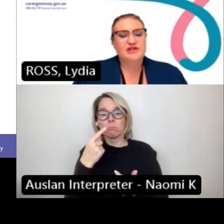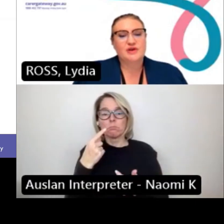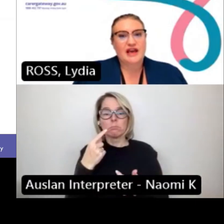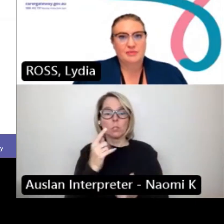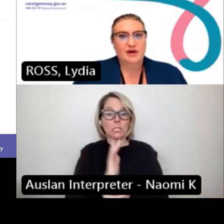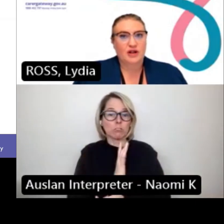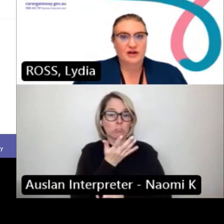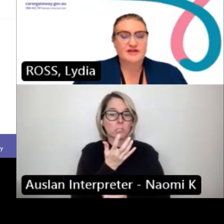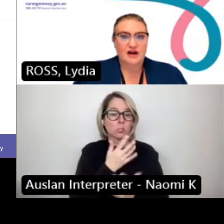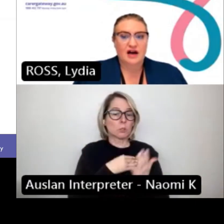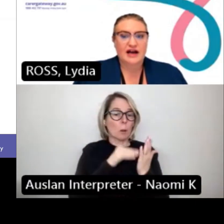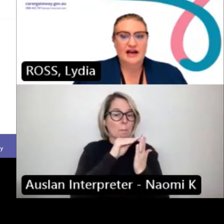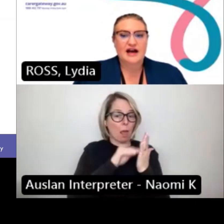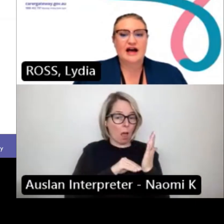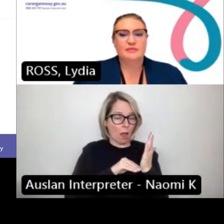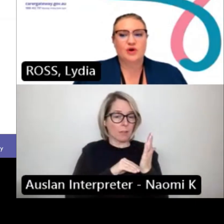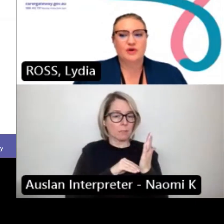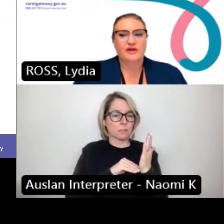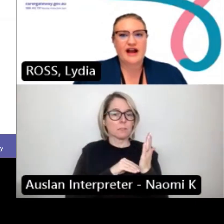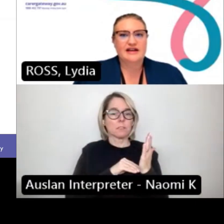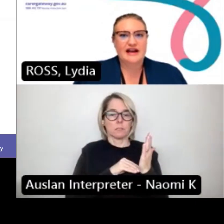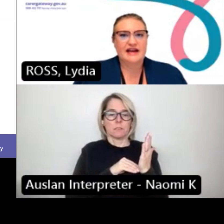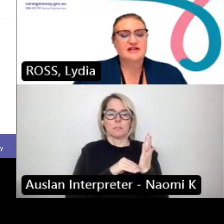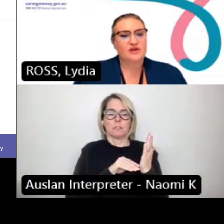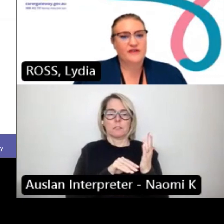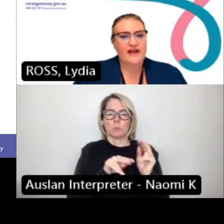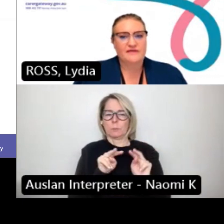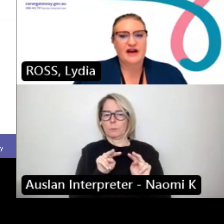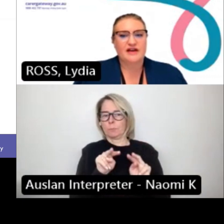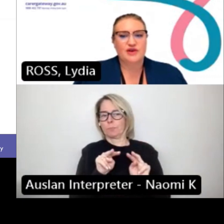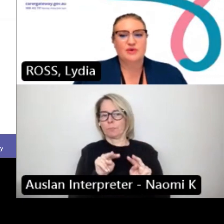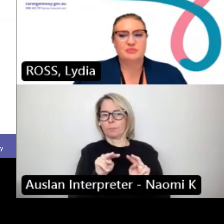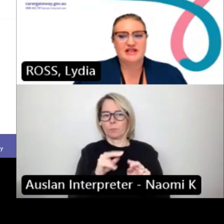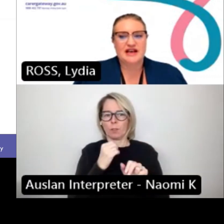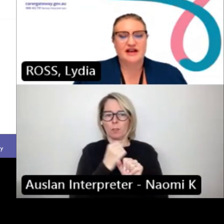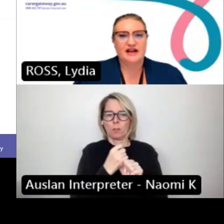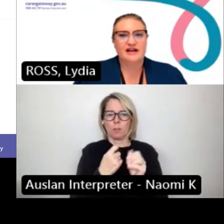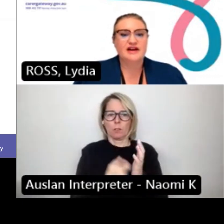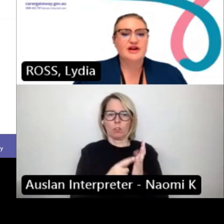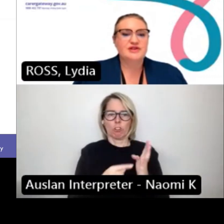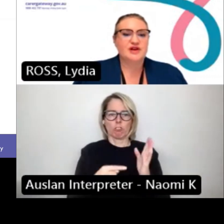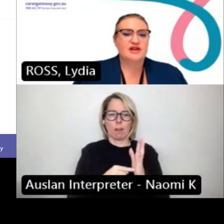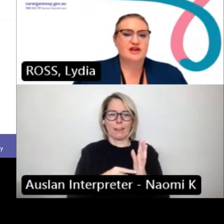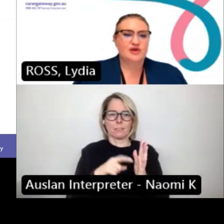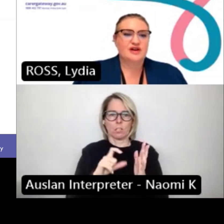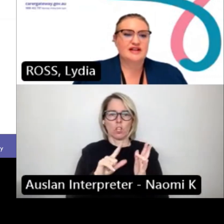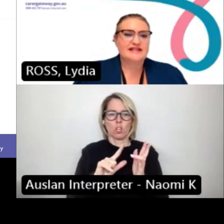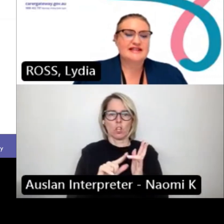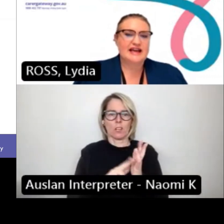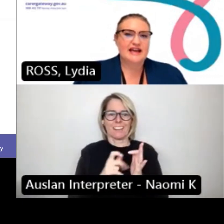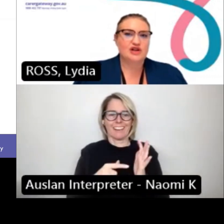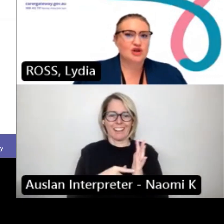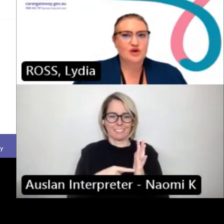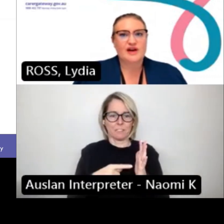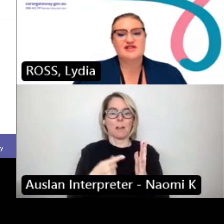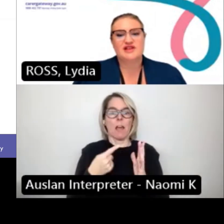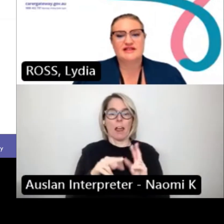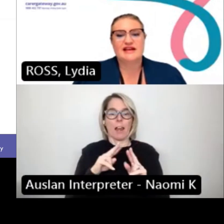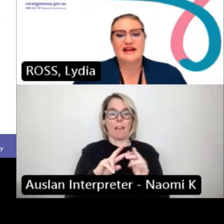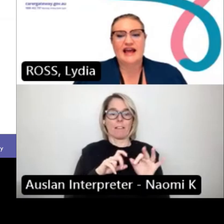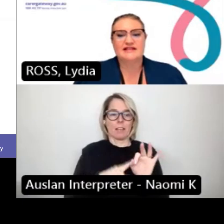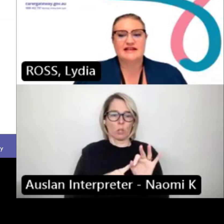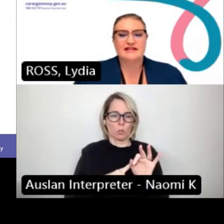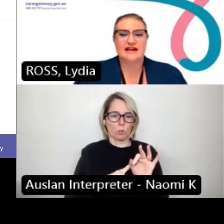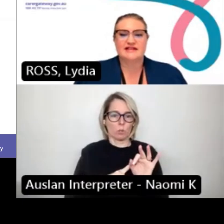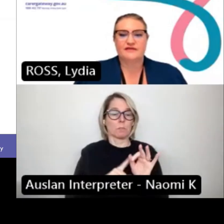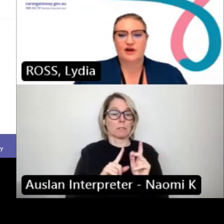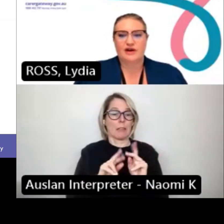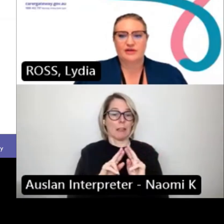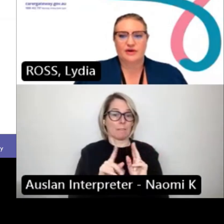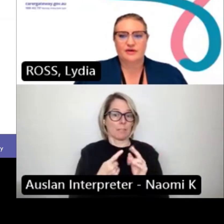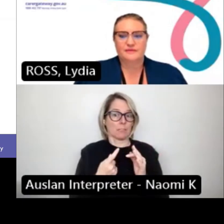to keep a close eye on GrantConnect and on the FAQ in particular so that you can see new questions and answers as they're flowing through.